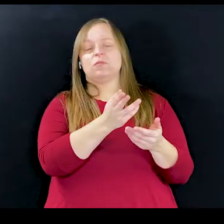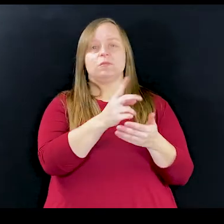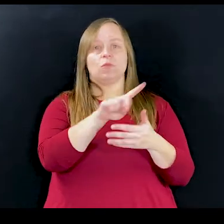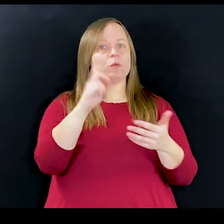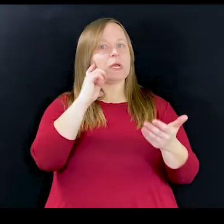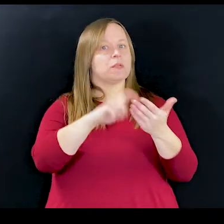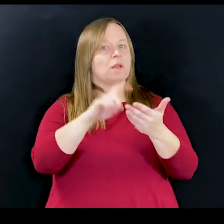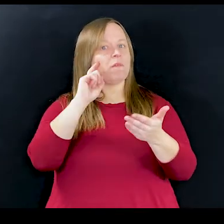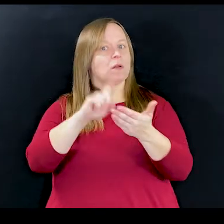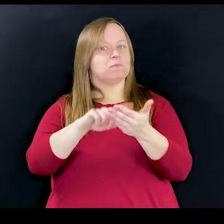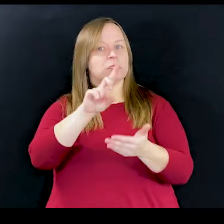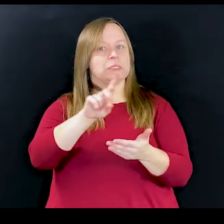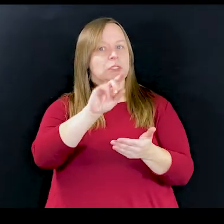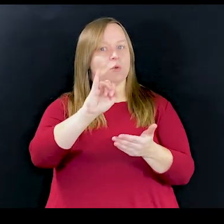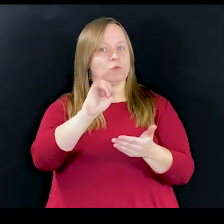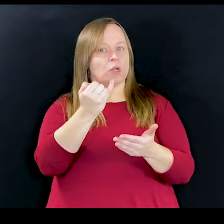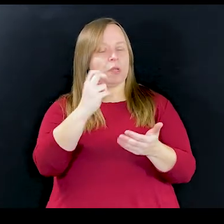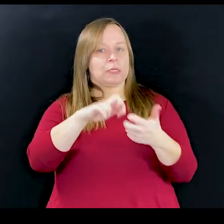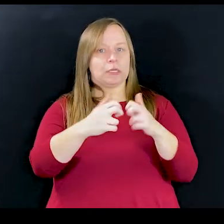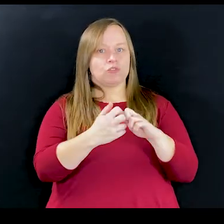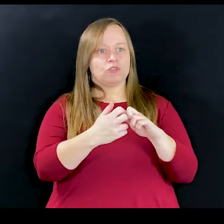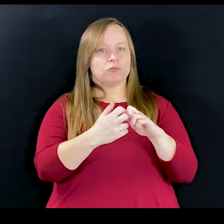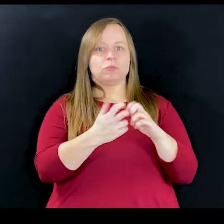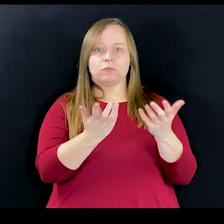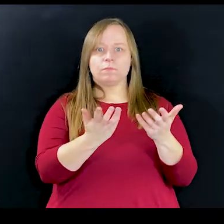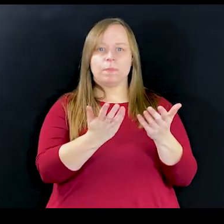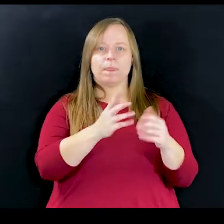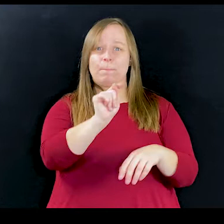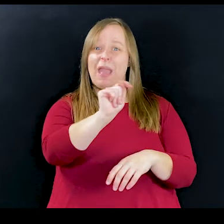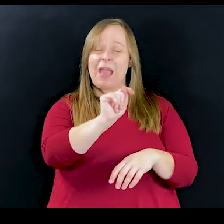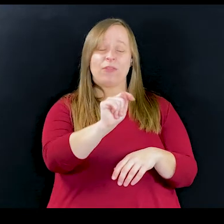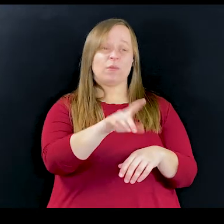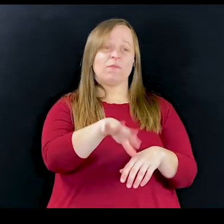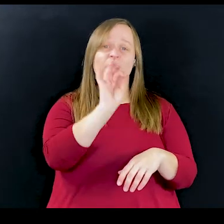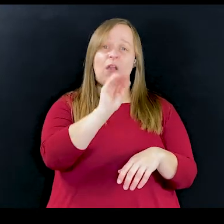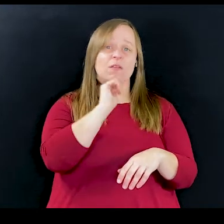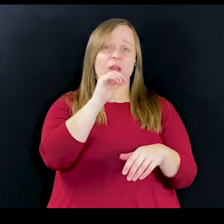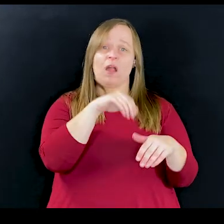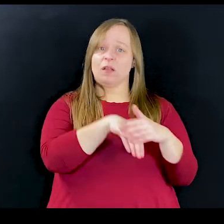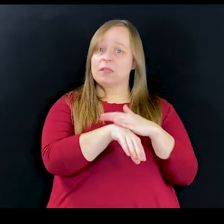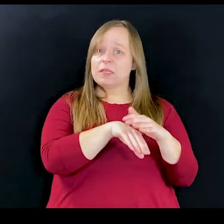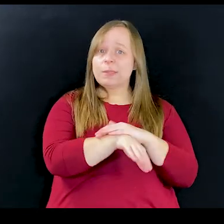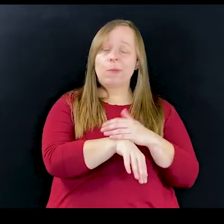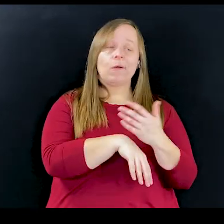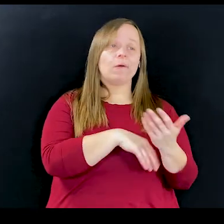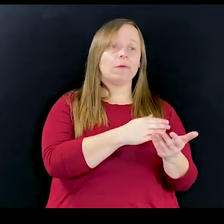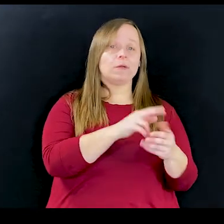These were identified as issues. Also, bathrooms were found to be inaccessible.